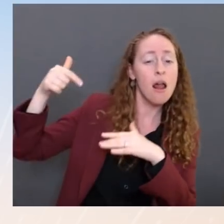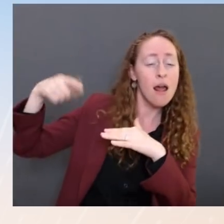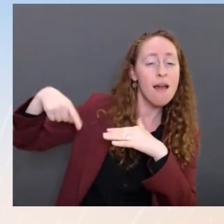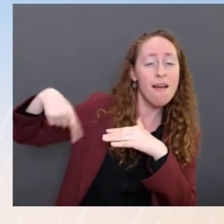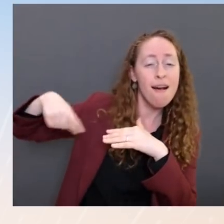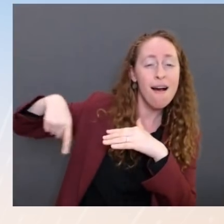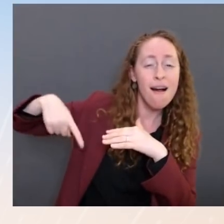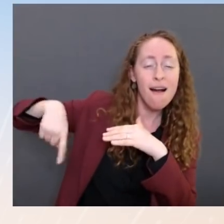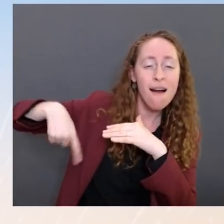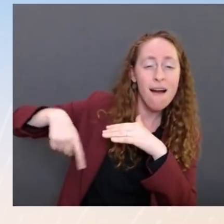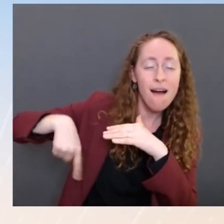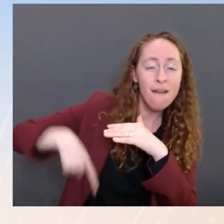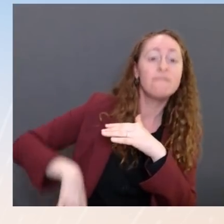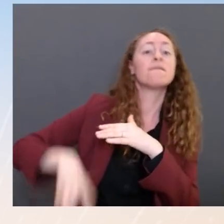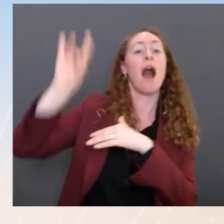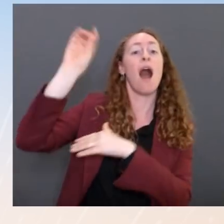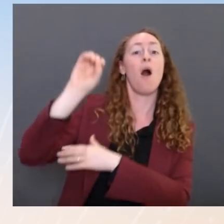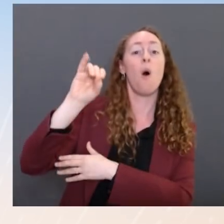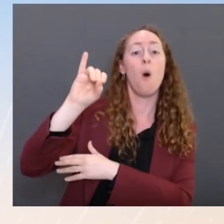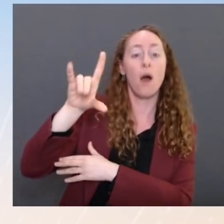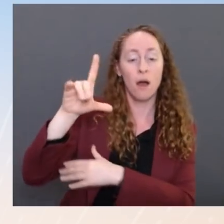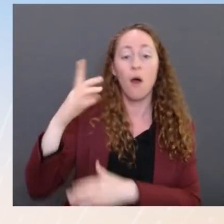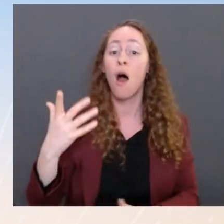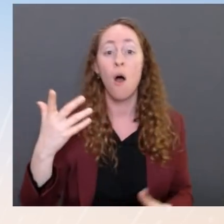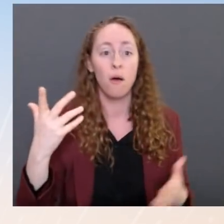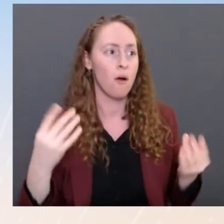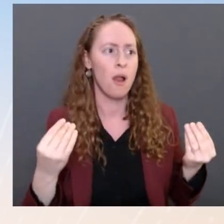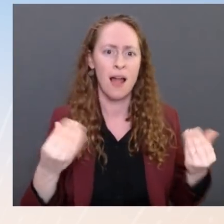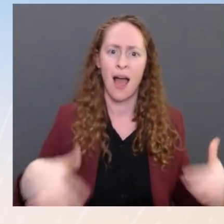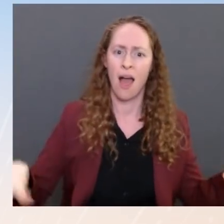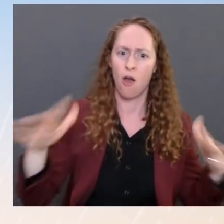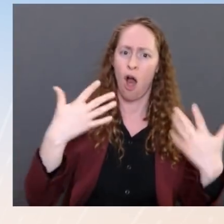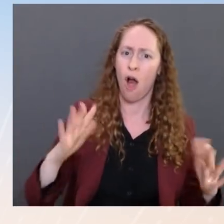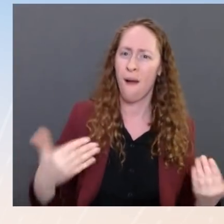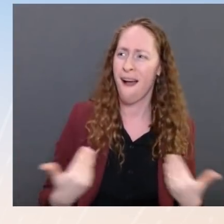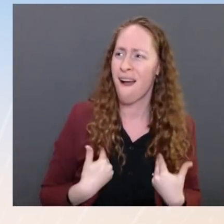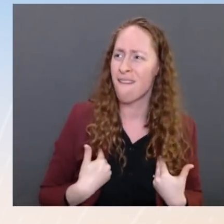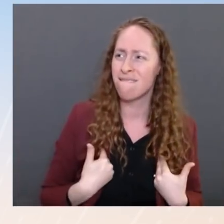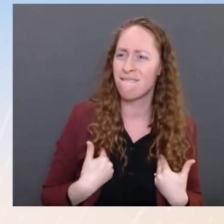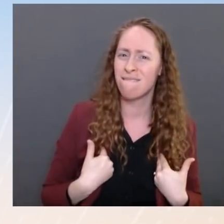industry is not producing on 8.26 million acres. That's about seven point -- 75 --